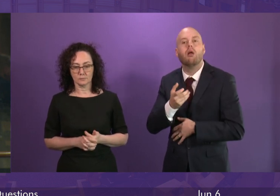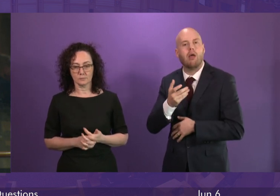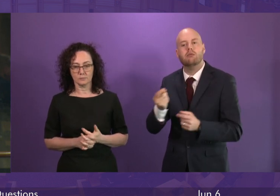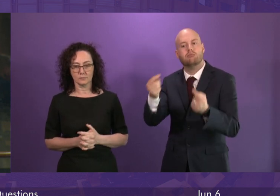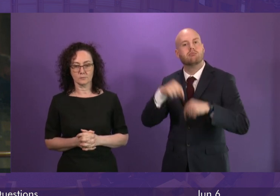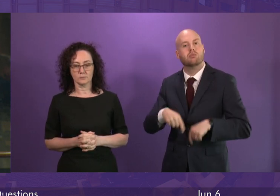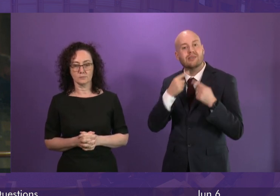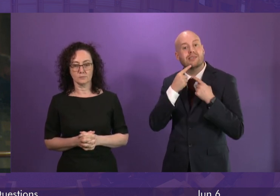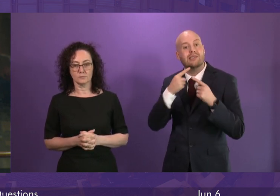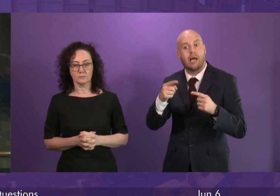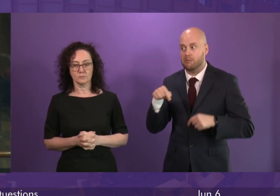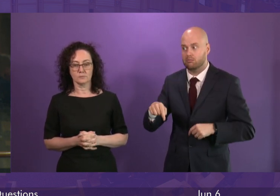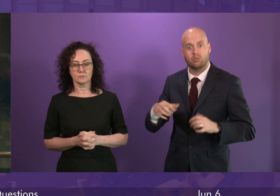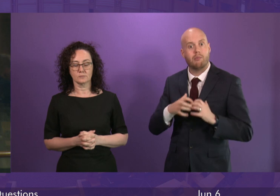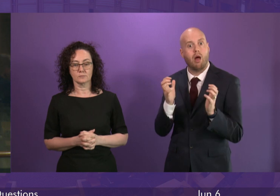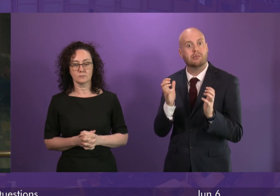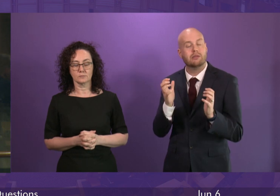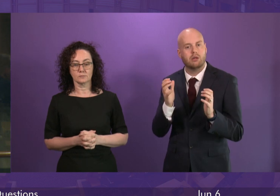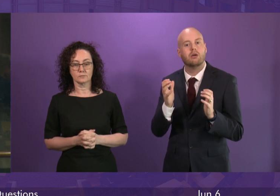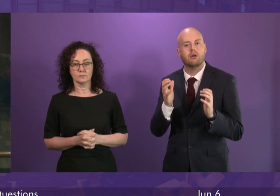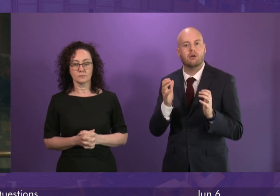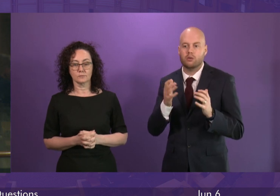to date and the steps that will be taken to help to secure the future of a profitable